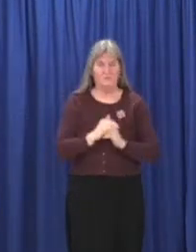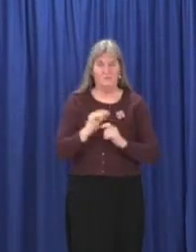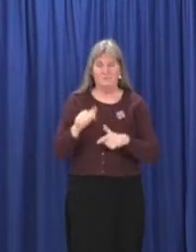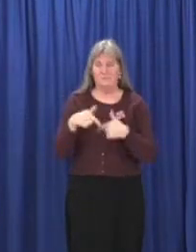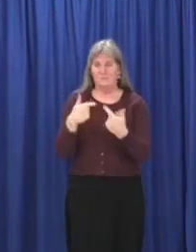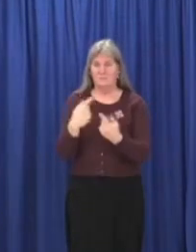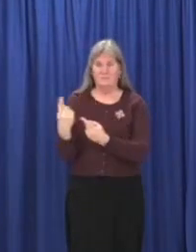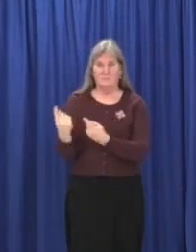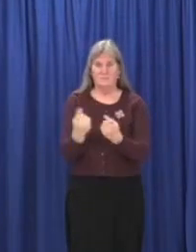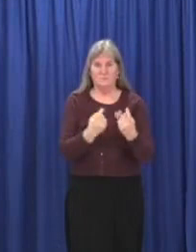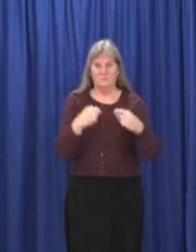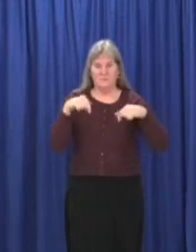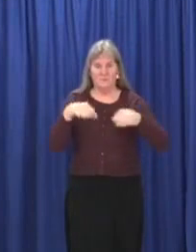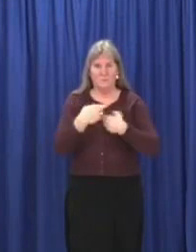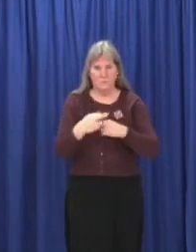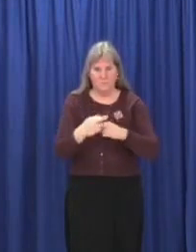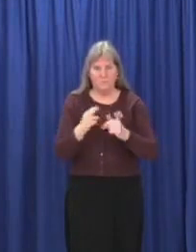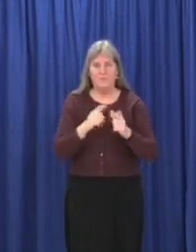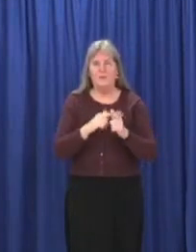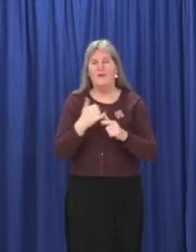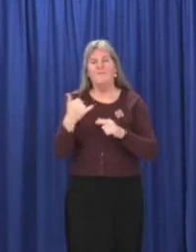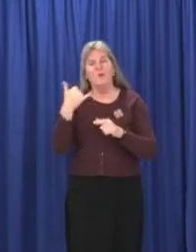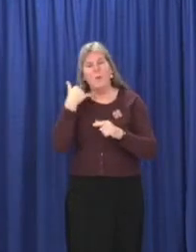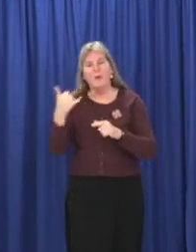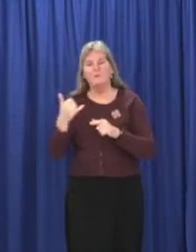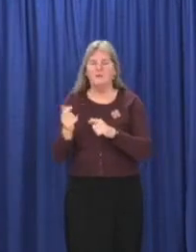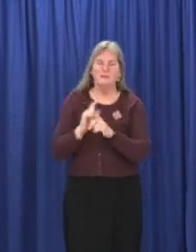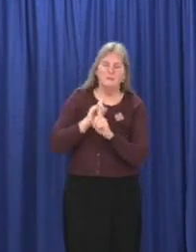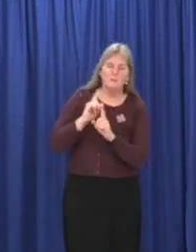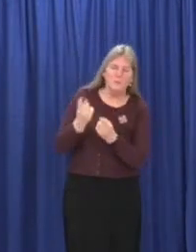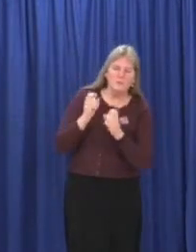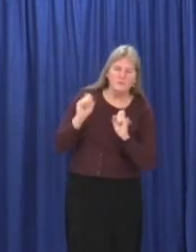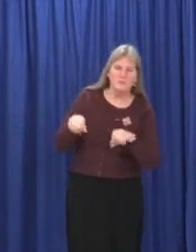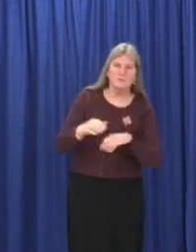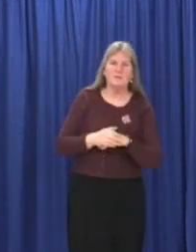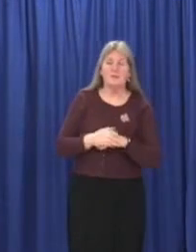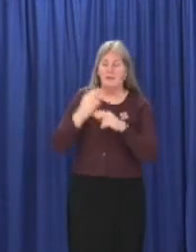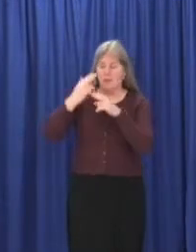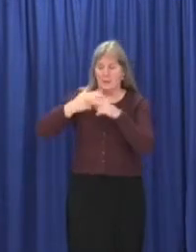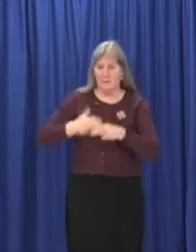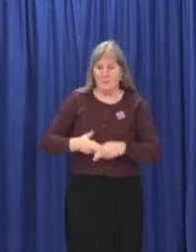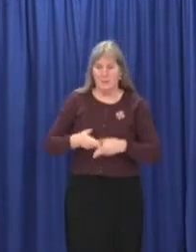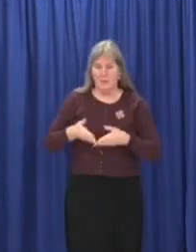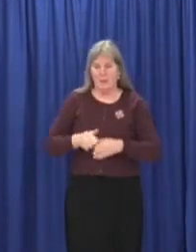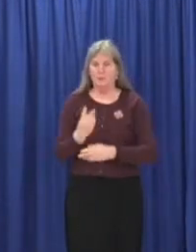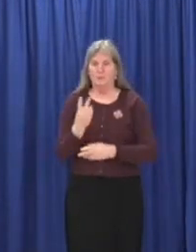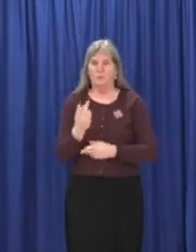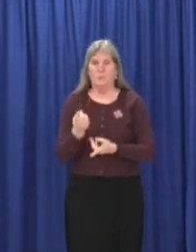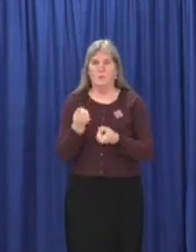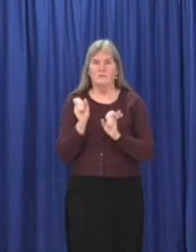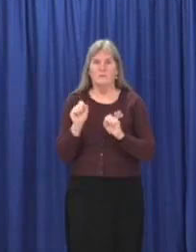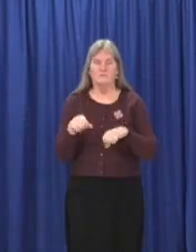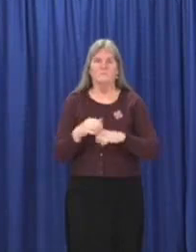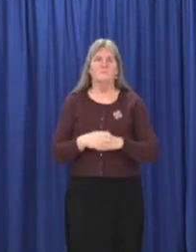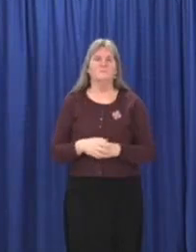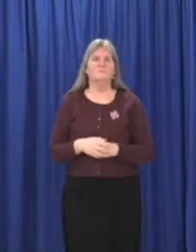media present in the room, and then phone lines for a round of questions. I will call you by name and you'll each have two questions. Before we begin with our